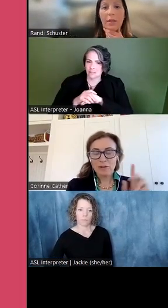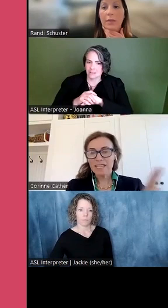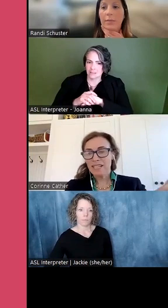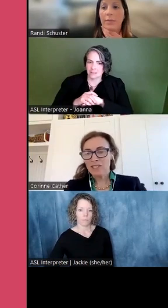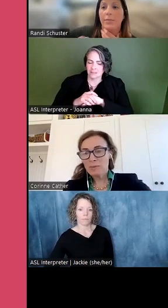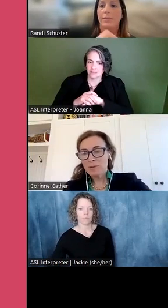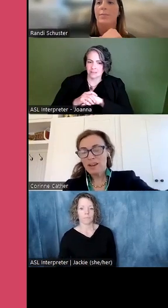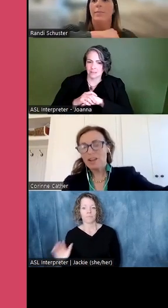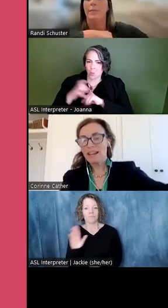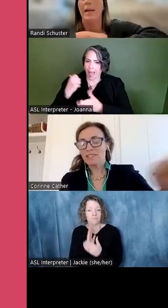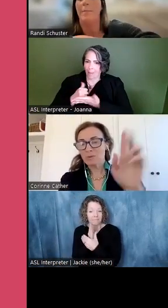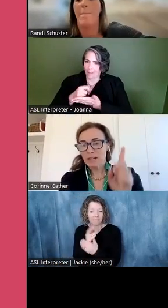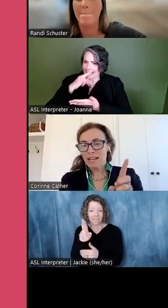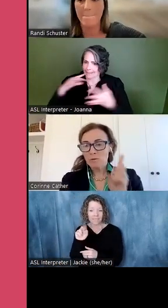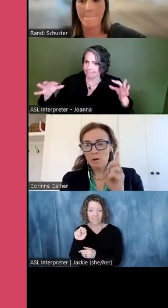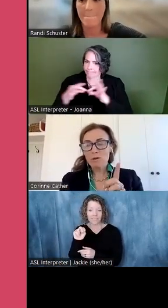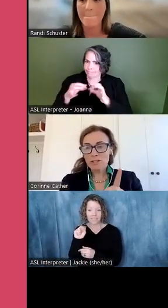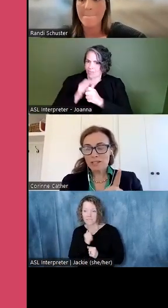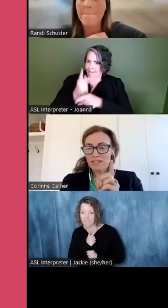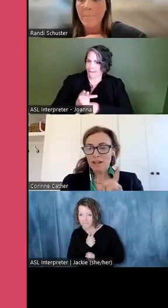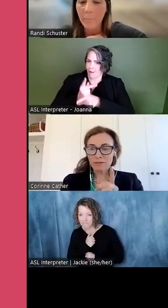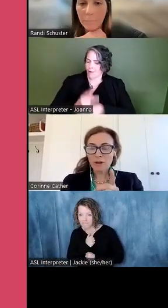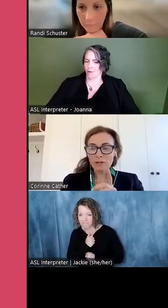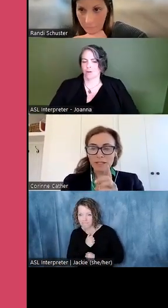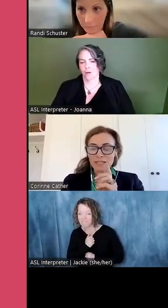Randi, can I stop you there? And I just want to ask one question that's kind of relevant